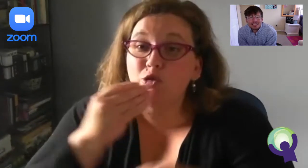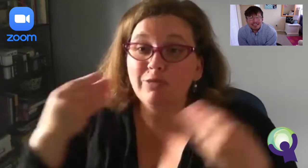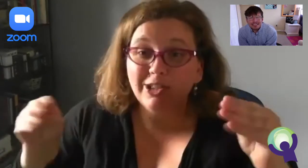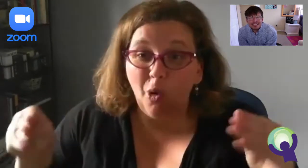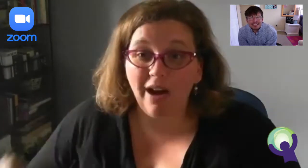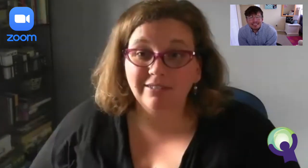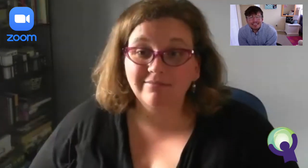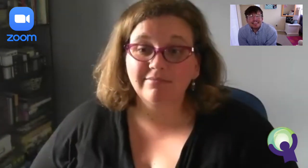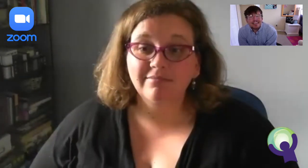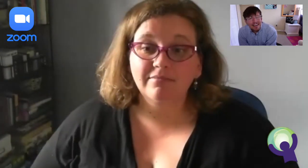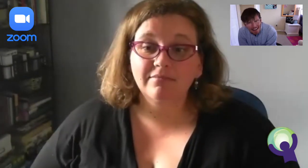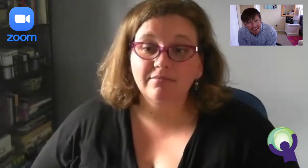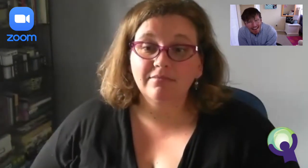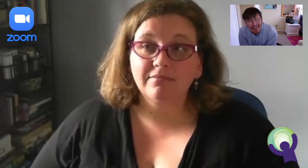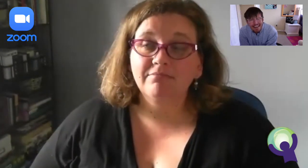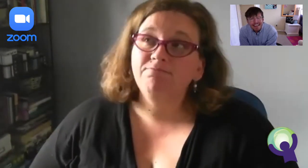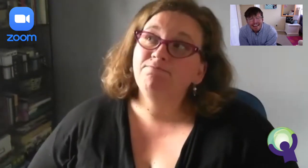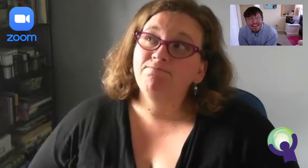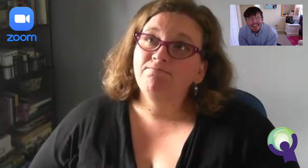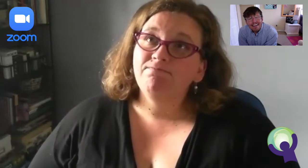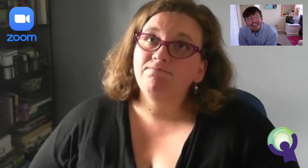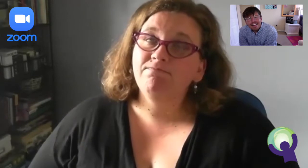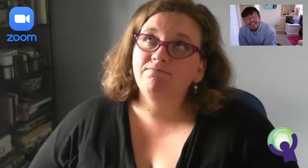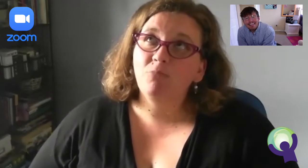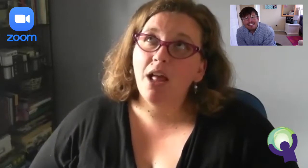i worked at a food store at a grocery store